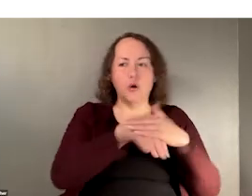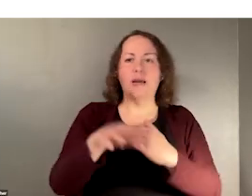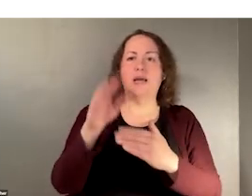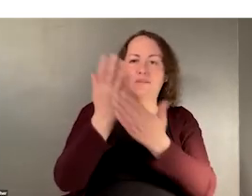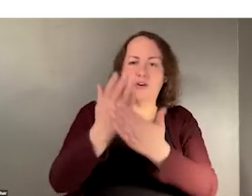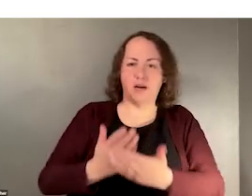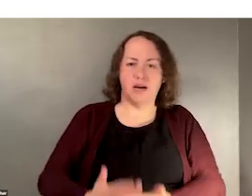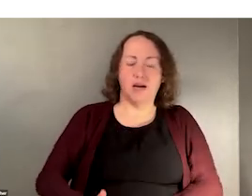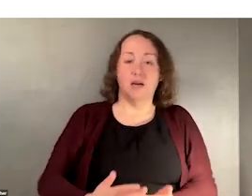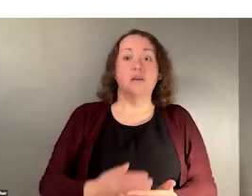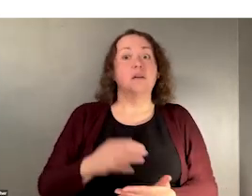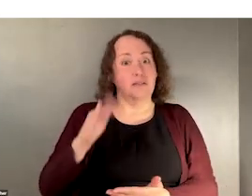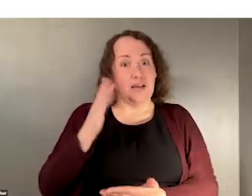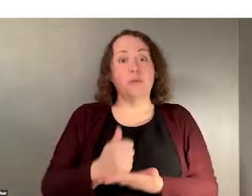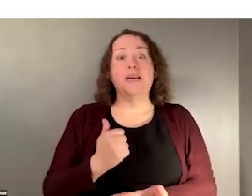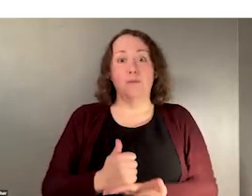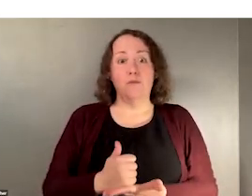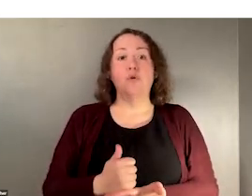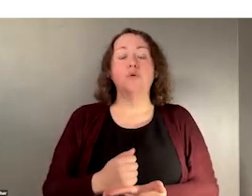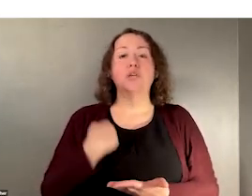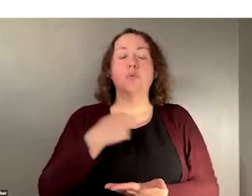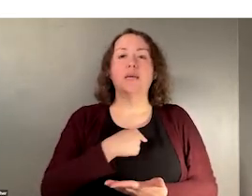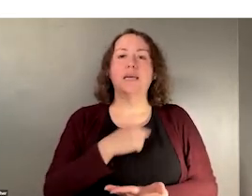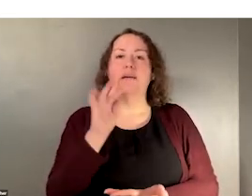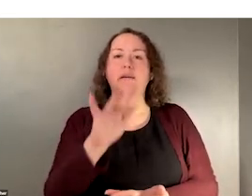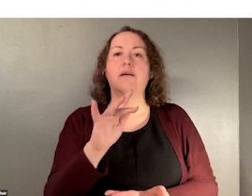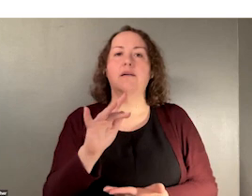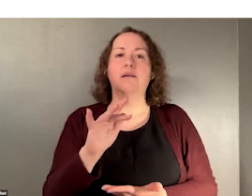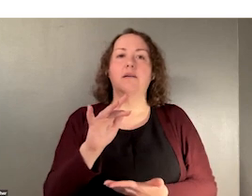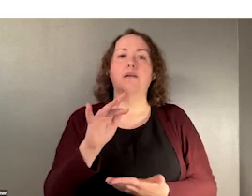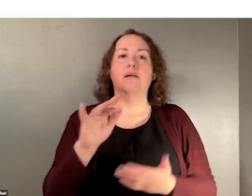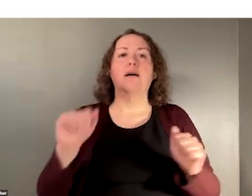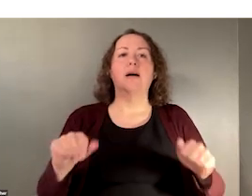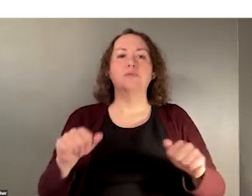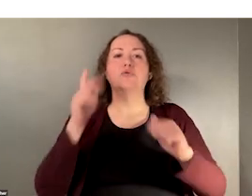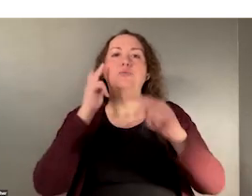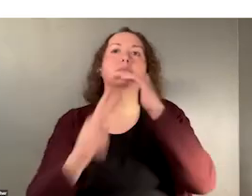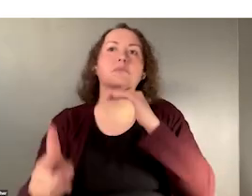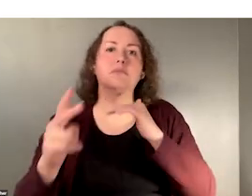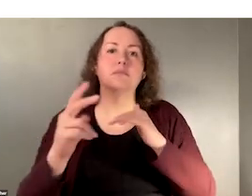So we are adding that into the updated interface that's going to be available later this summer.